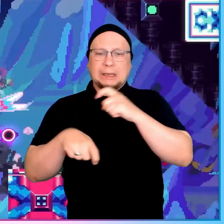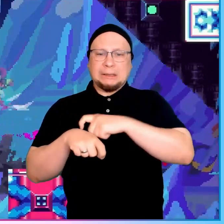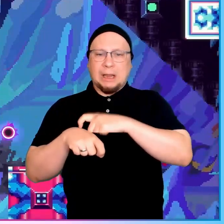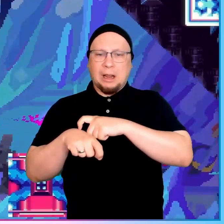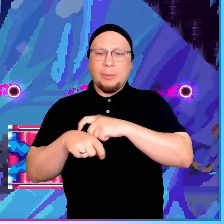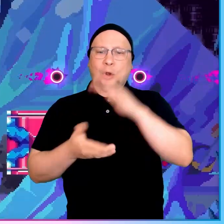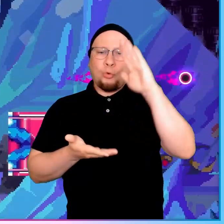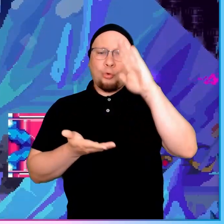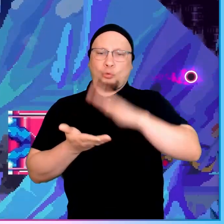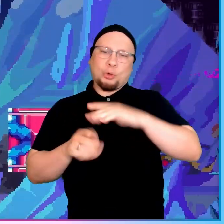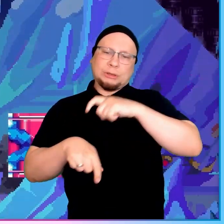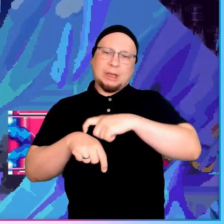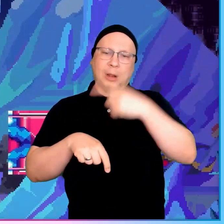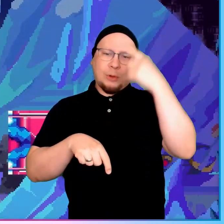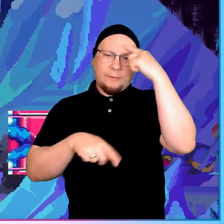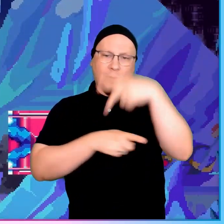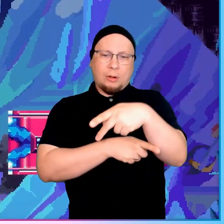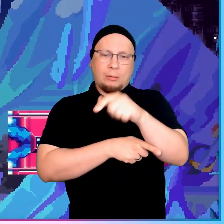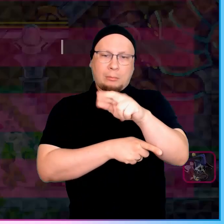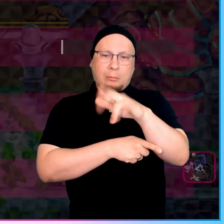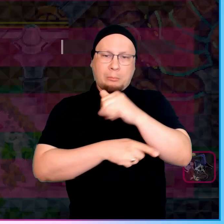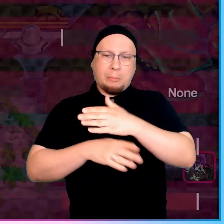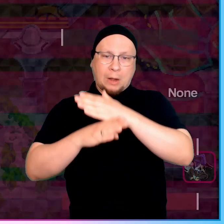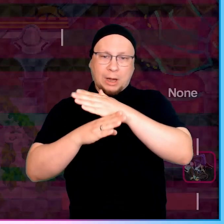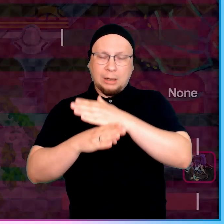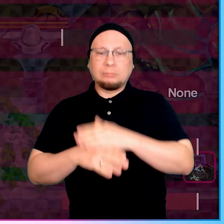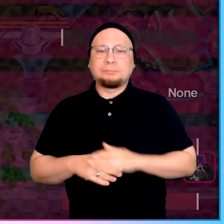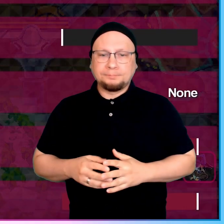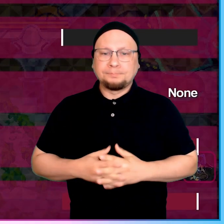as well as following up with those all-important counter-attacks.